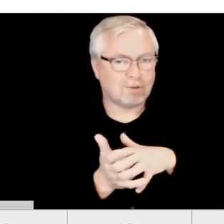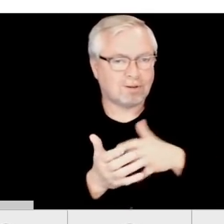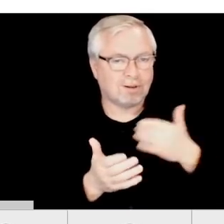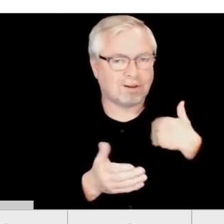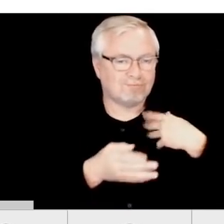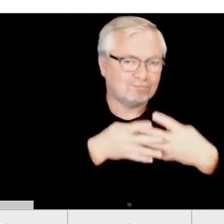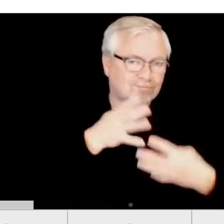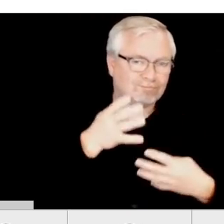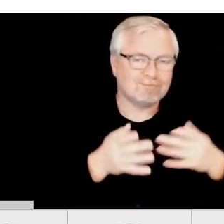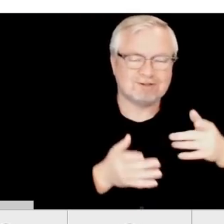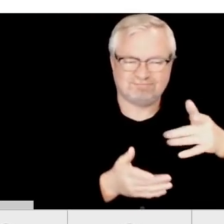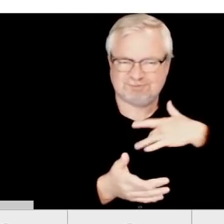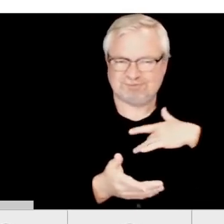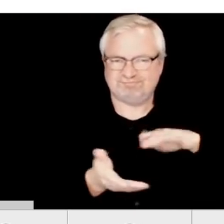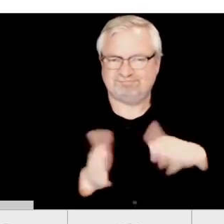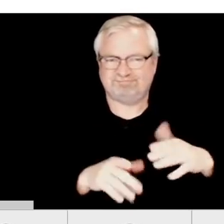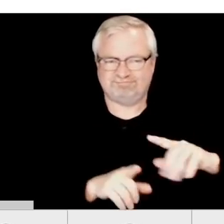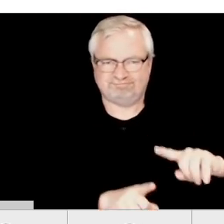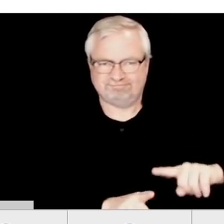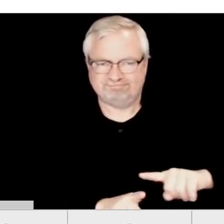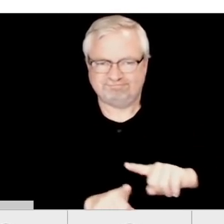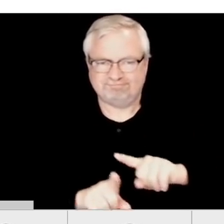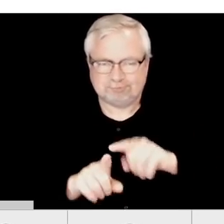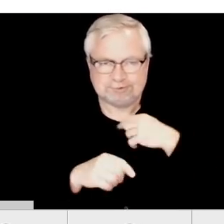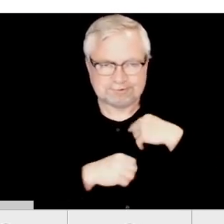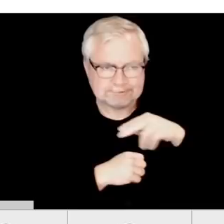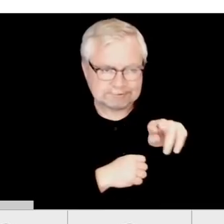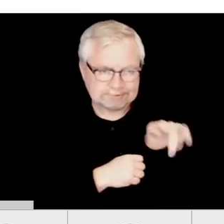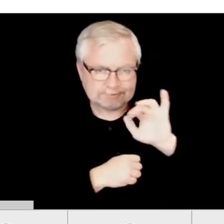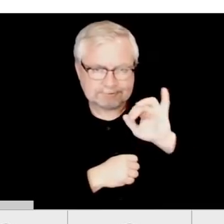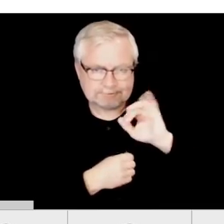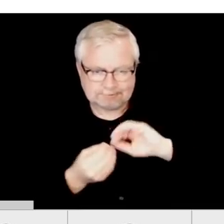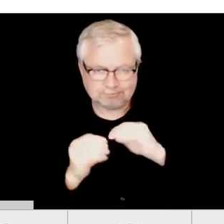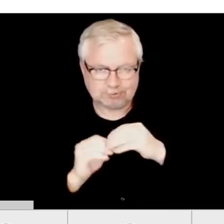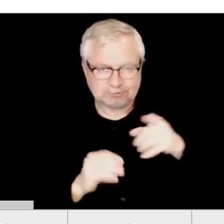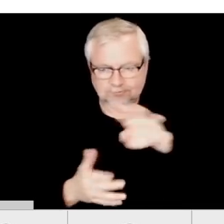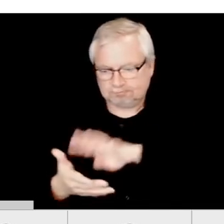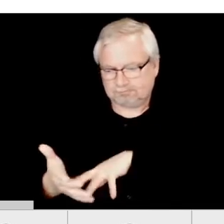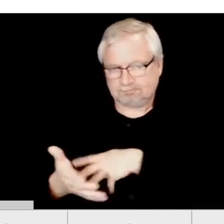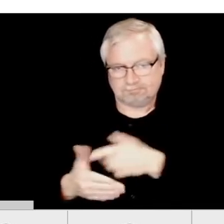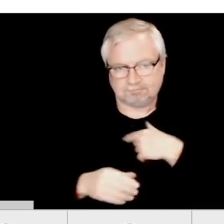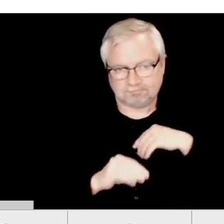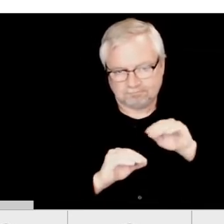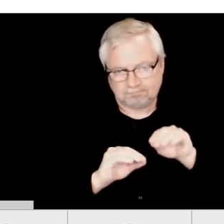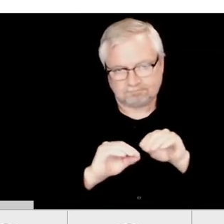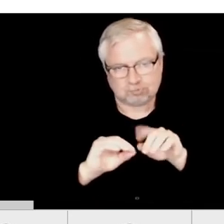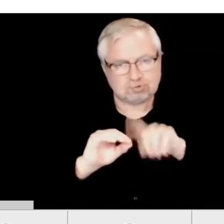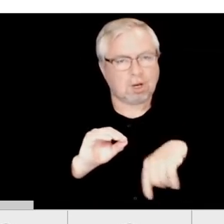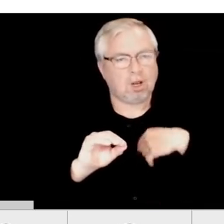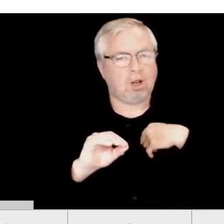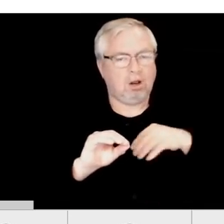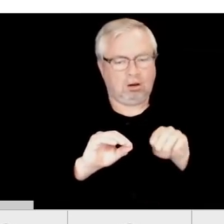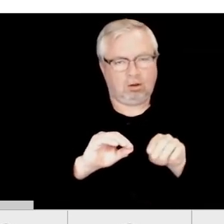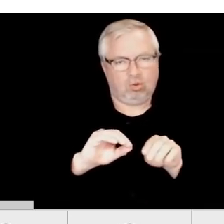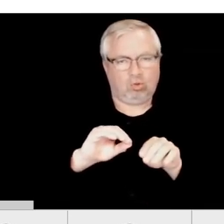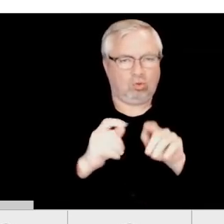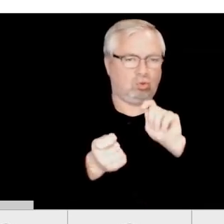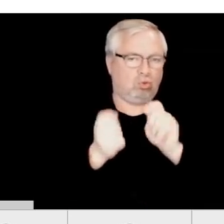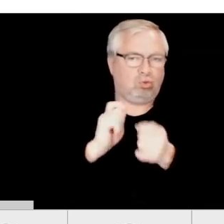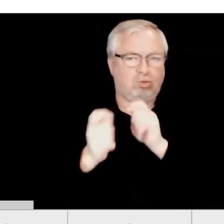So the model itself can't readily accommodate issues of the clusters that